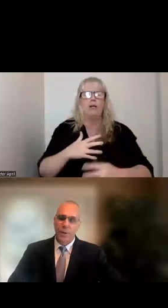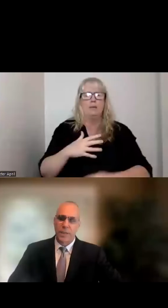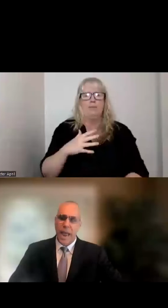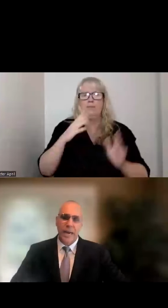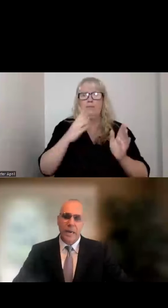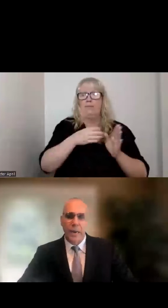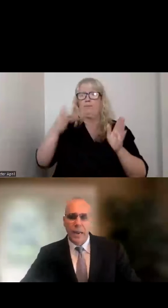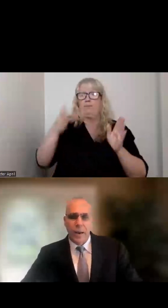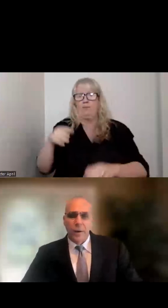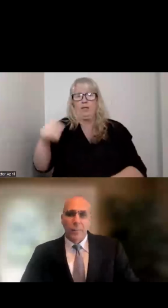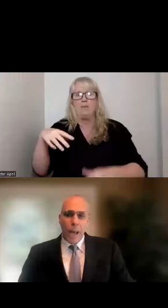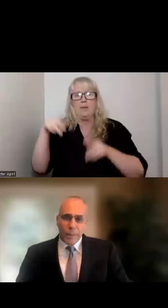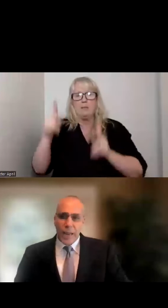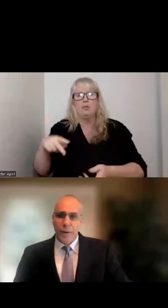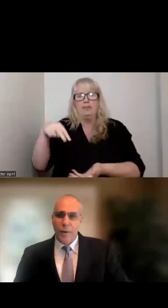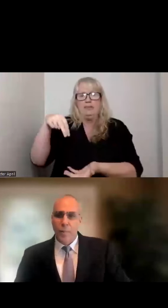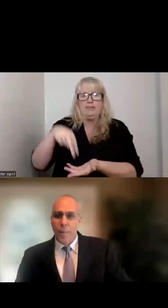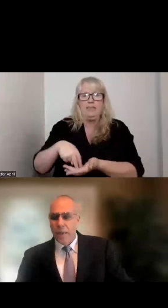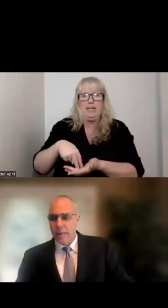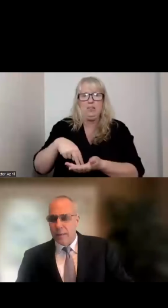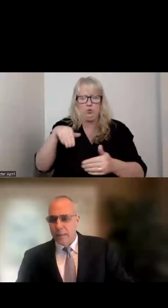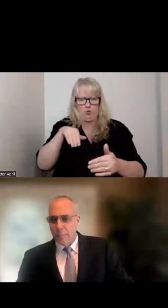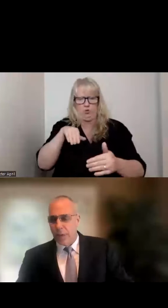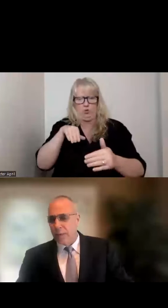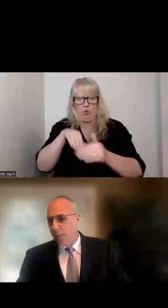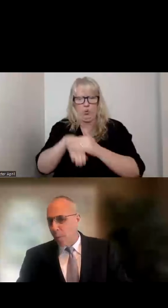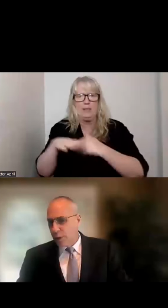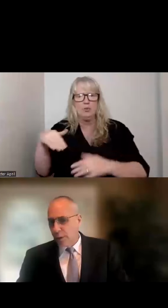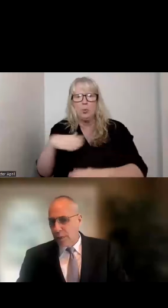PERSON STANDING AND ABOUT TO ENTER A MAZE. UNFORTUNATELY,